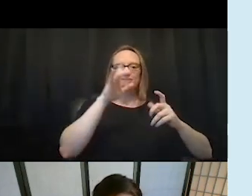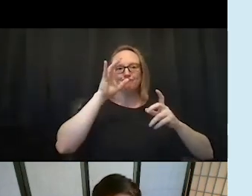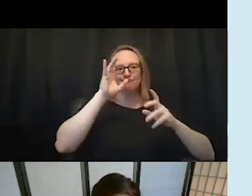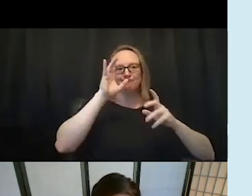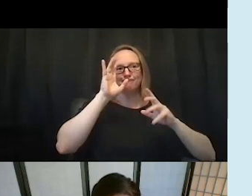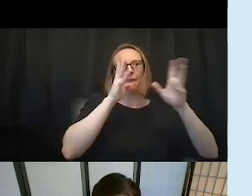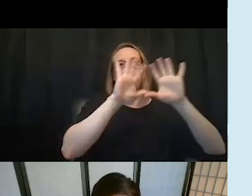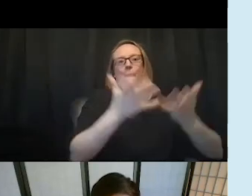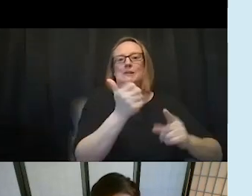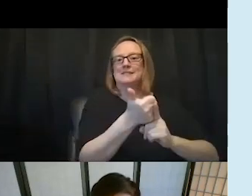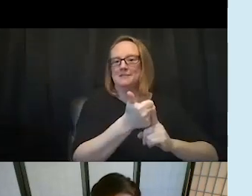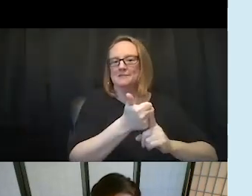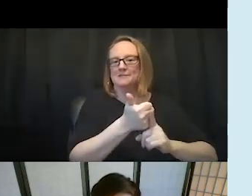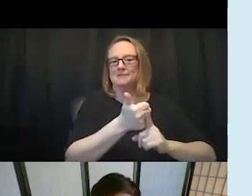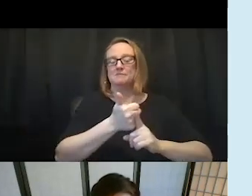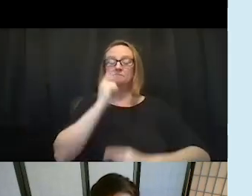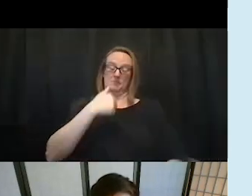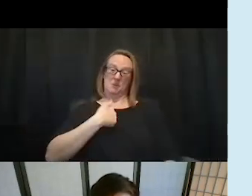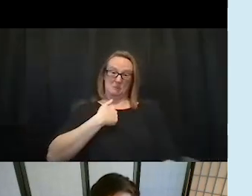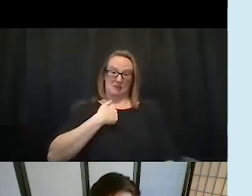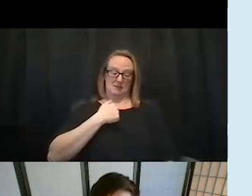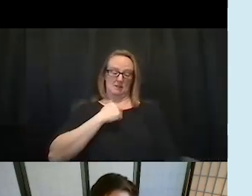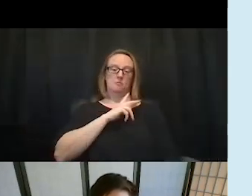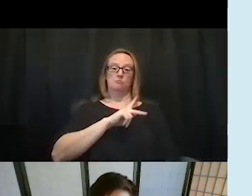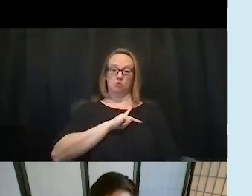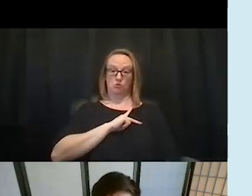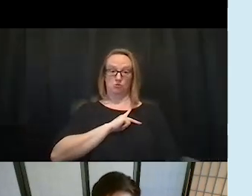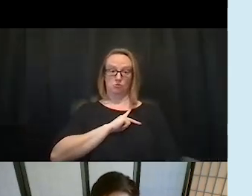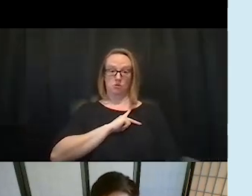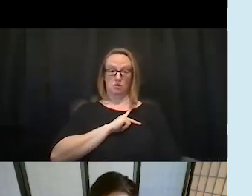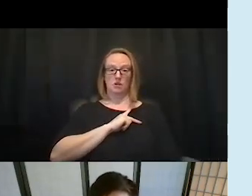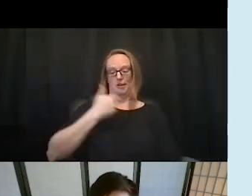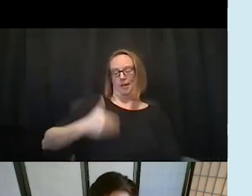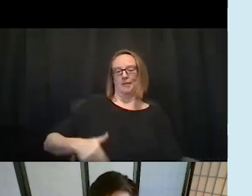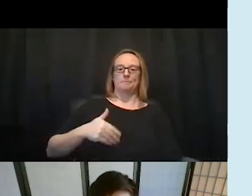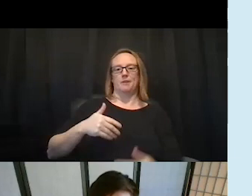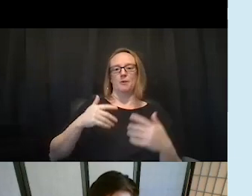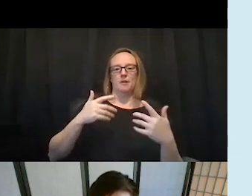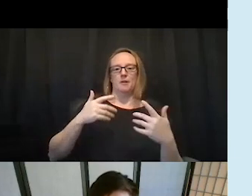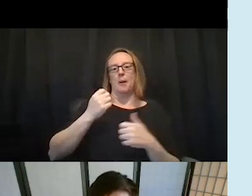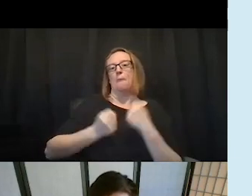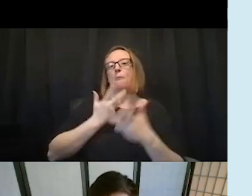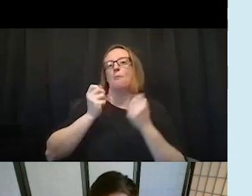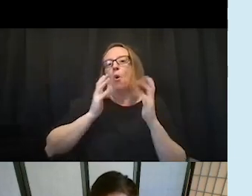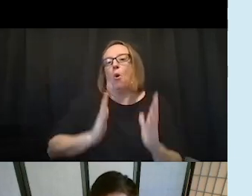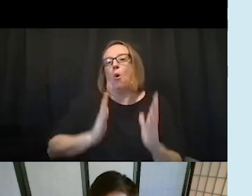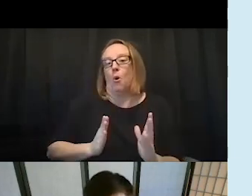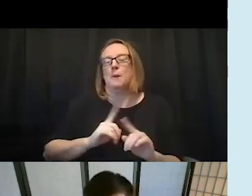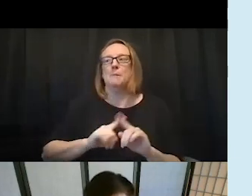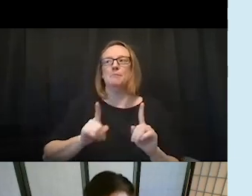So me personally I um, I call myself a poet but I really have not been formally trained